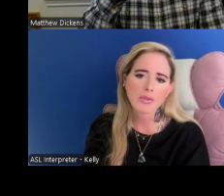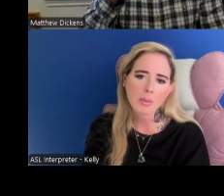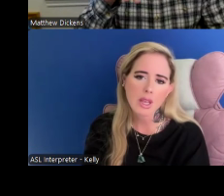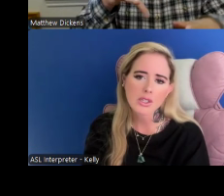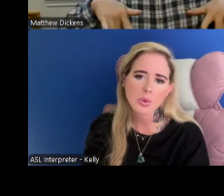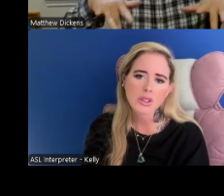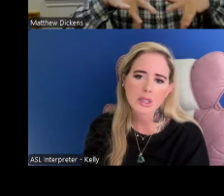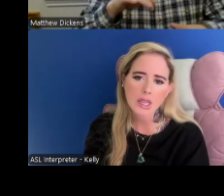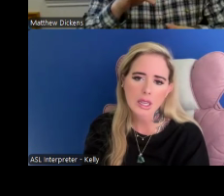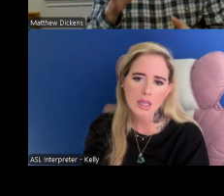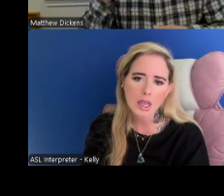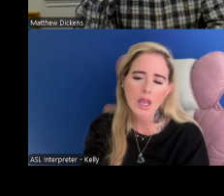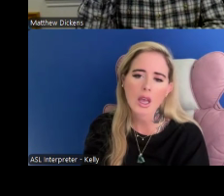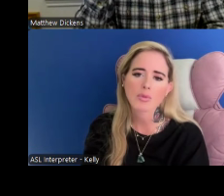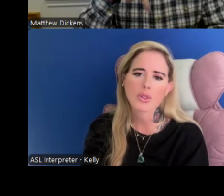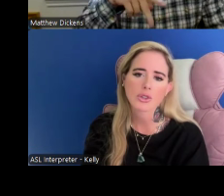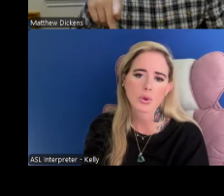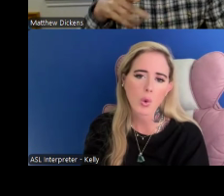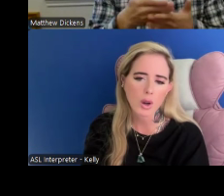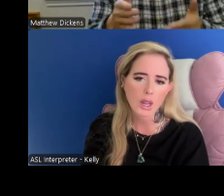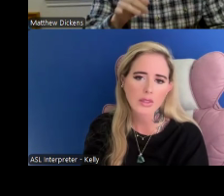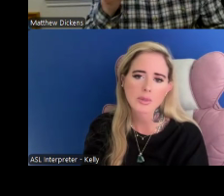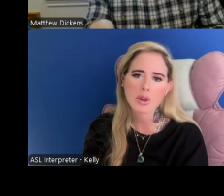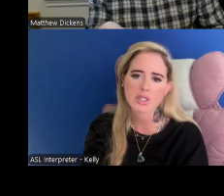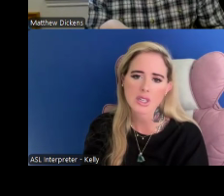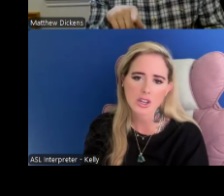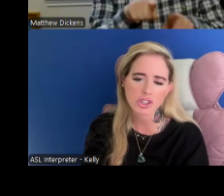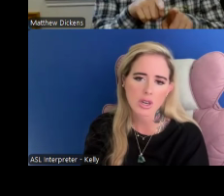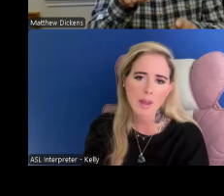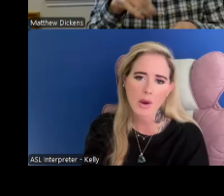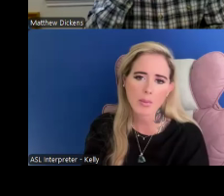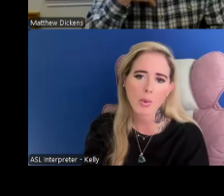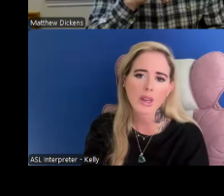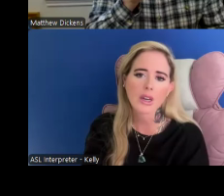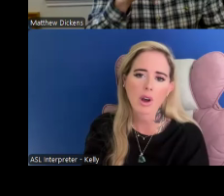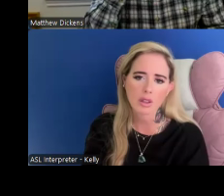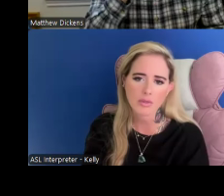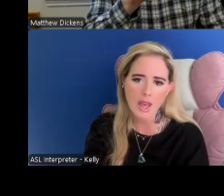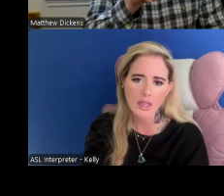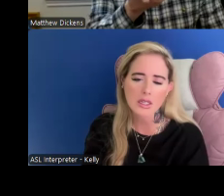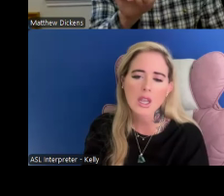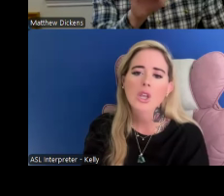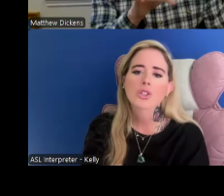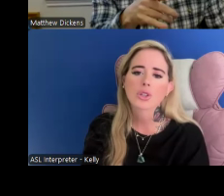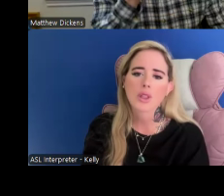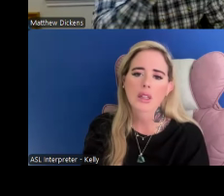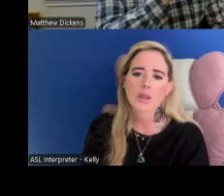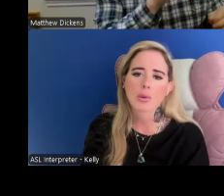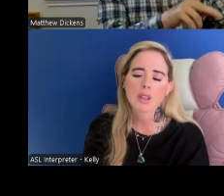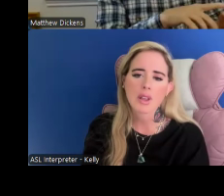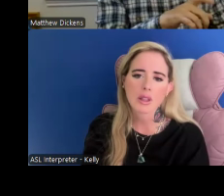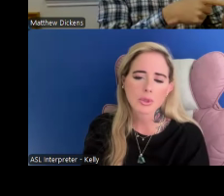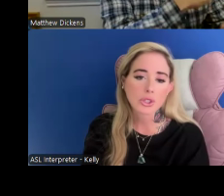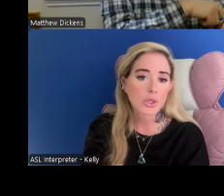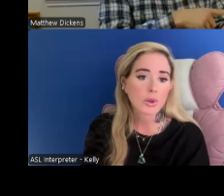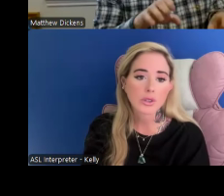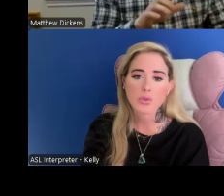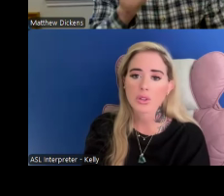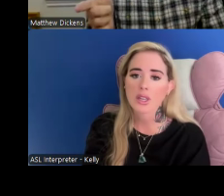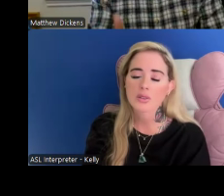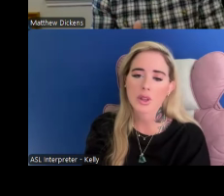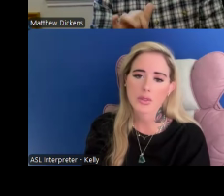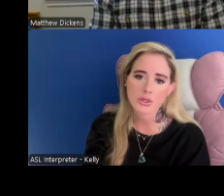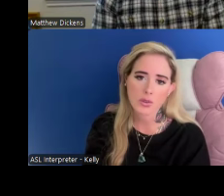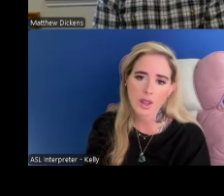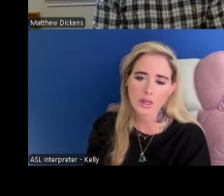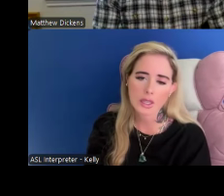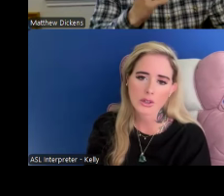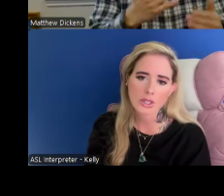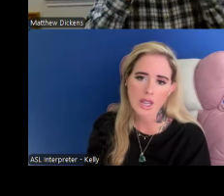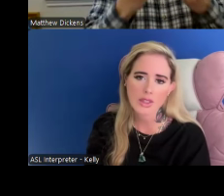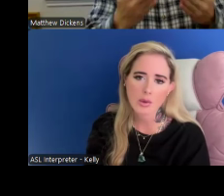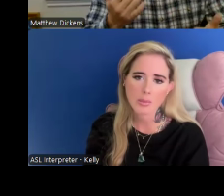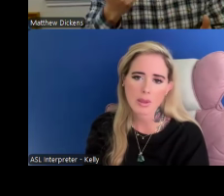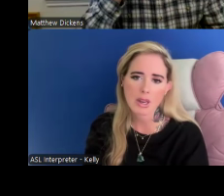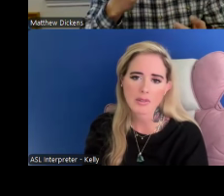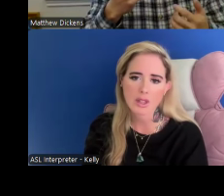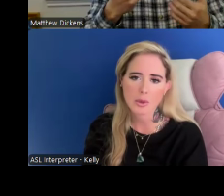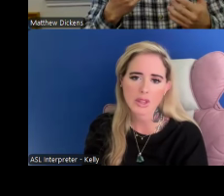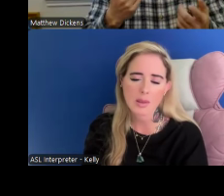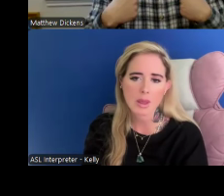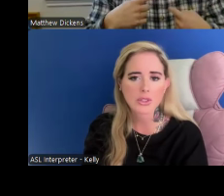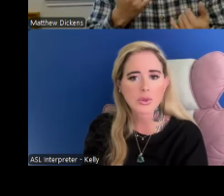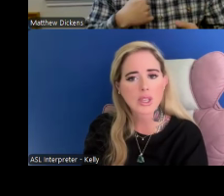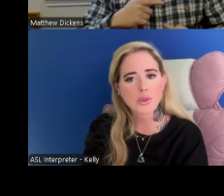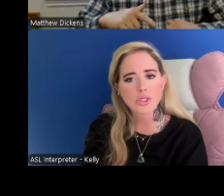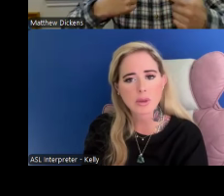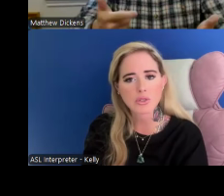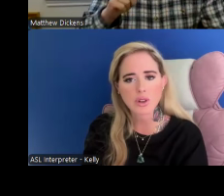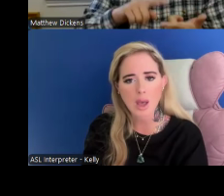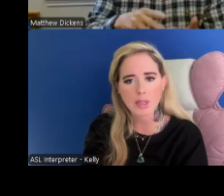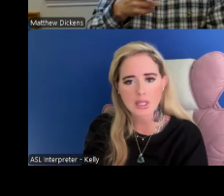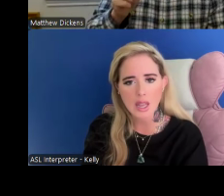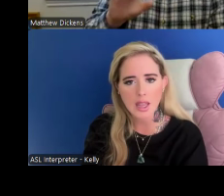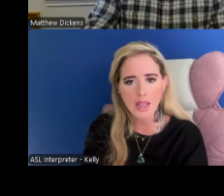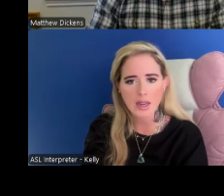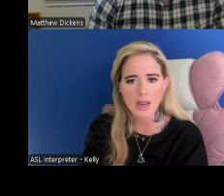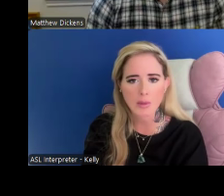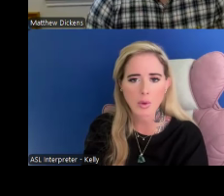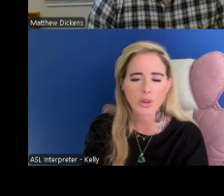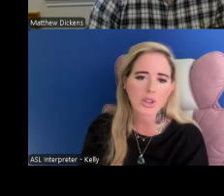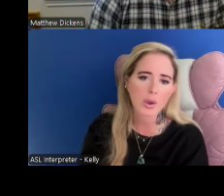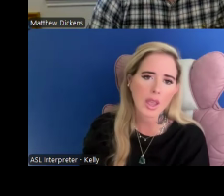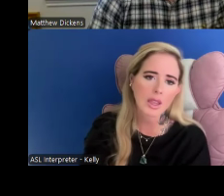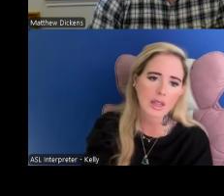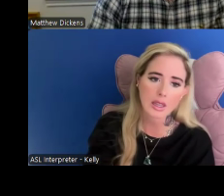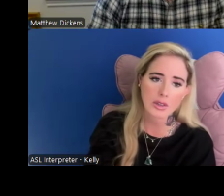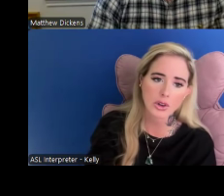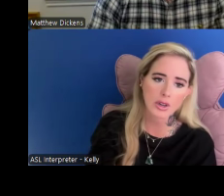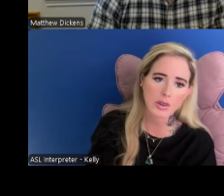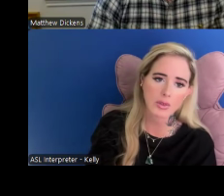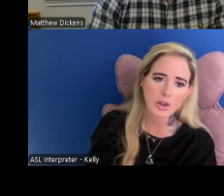Also, you will be getting an email from us with a link for this recording, this presentation and PowerPoint, and all of that. So that link will be available to you, and also if you'd like to fill out the survey at a later date, that will be made available on the email.